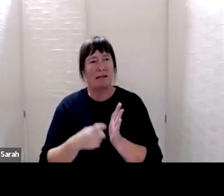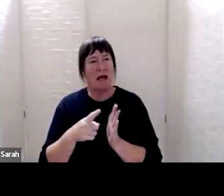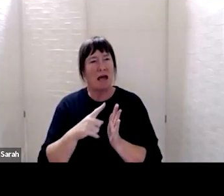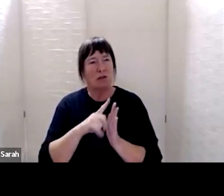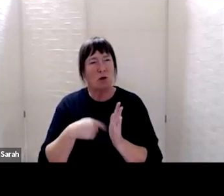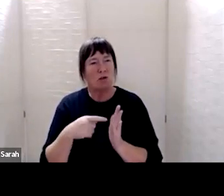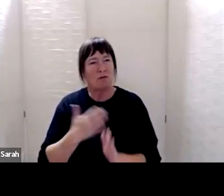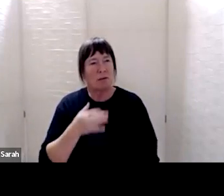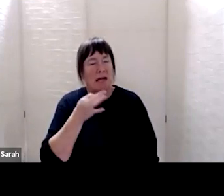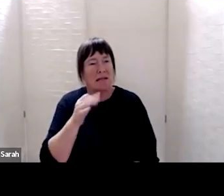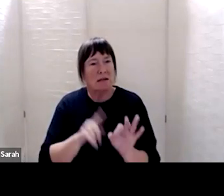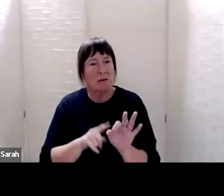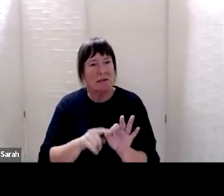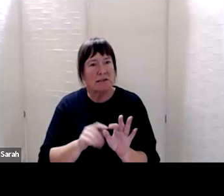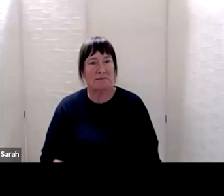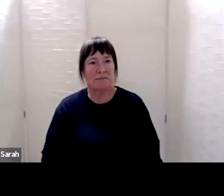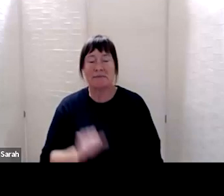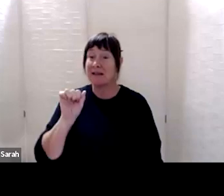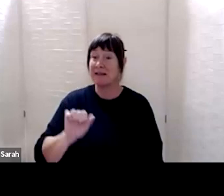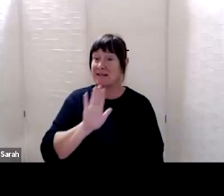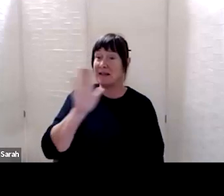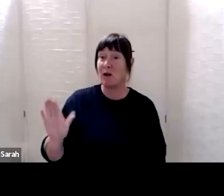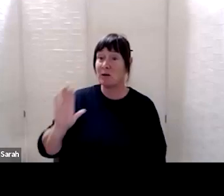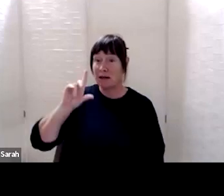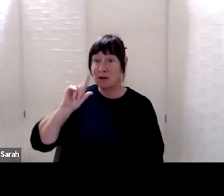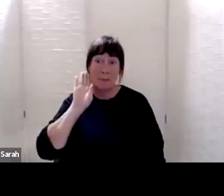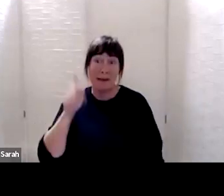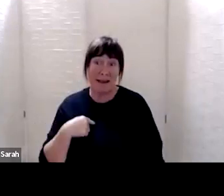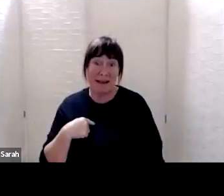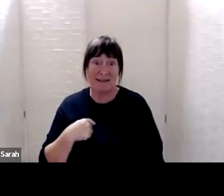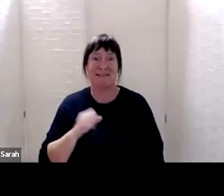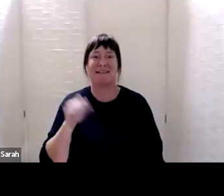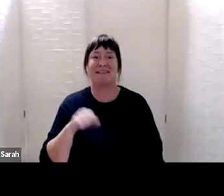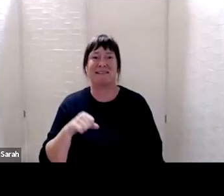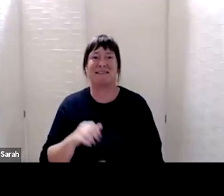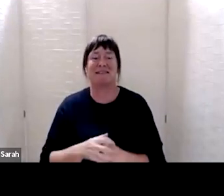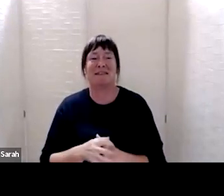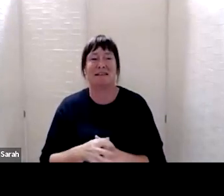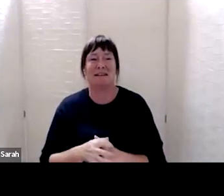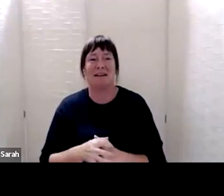Yeah hello, can you hear me? Yes. Yeah thank you.